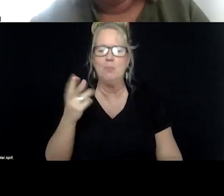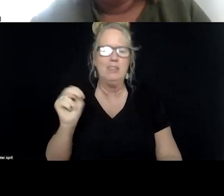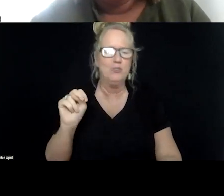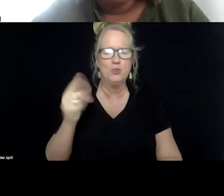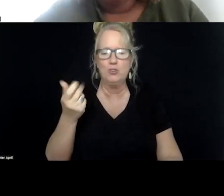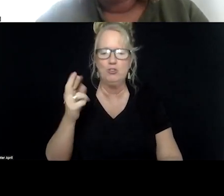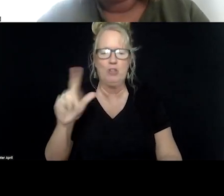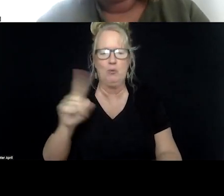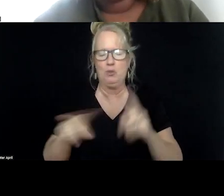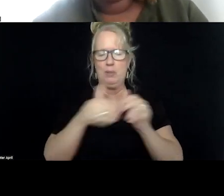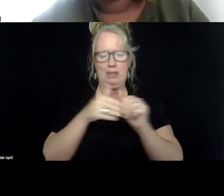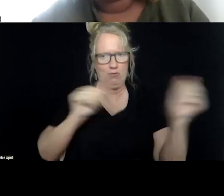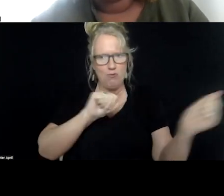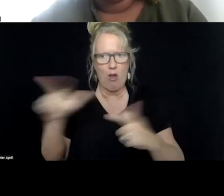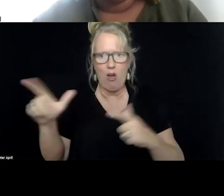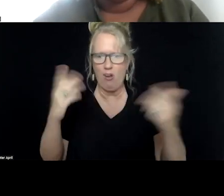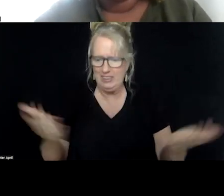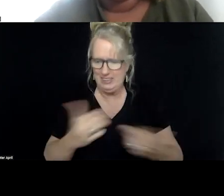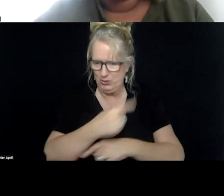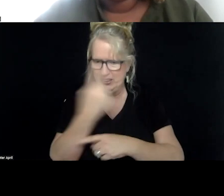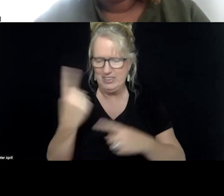ALL OF YOU ARE GREAT LEADERS IN YOUR RESPECTED COMMUNITIES AND